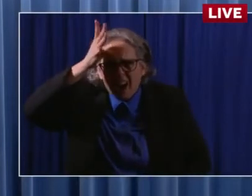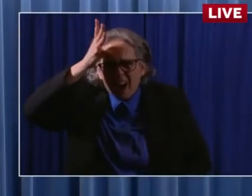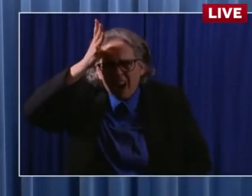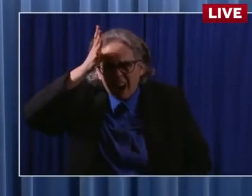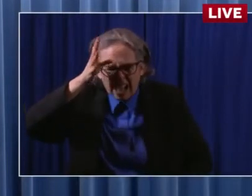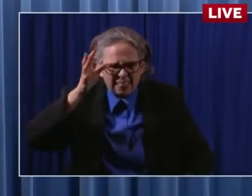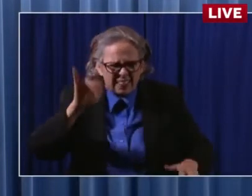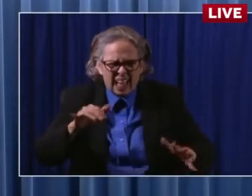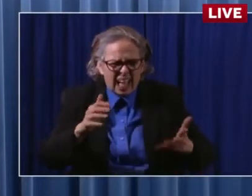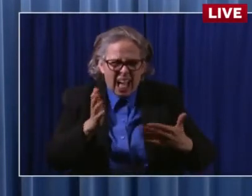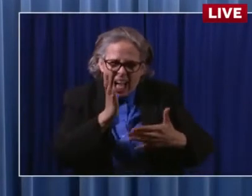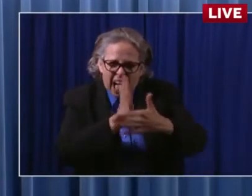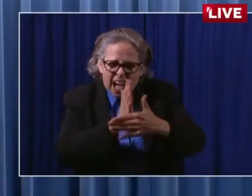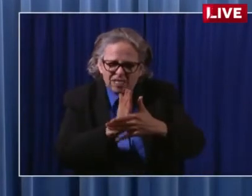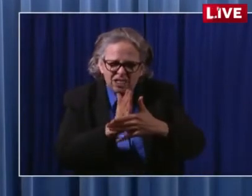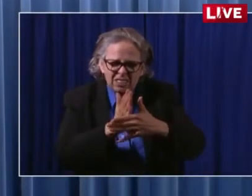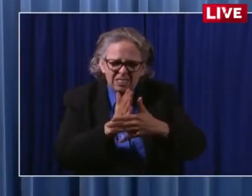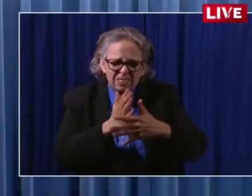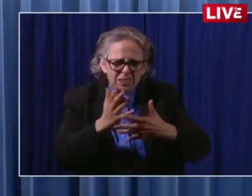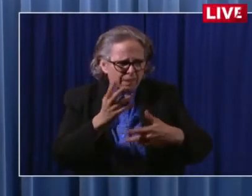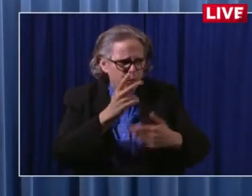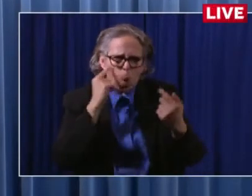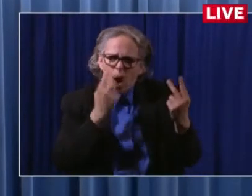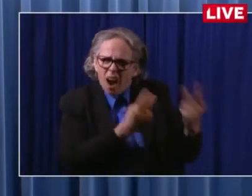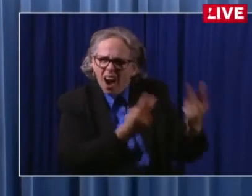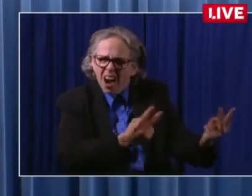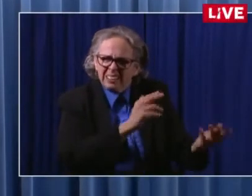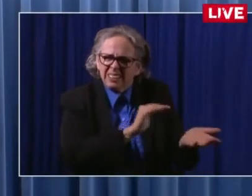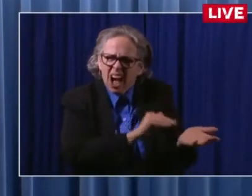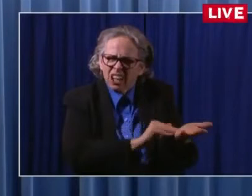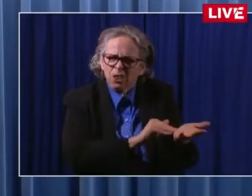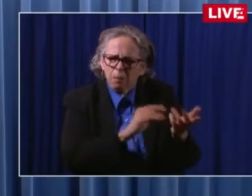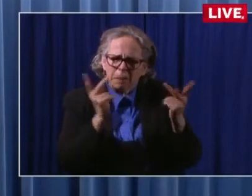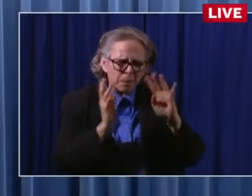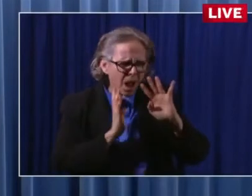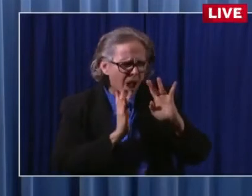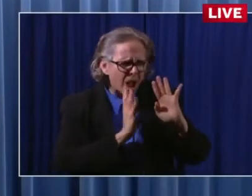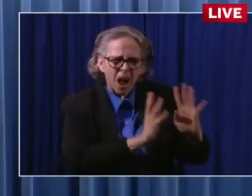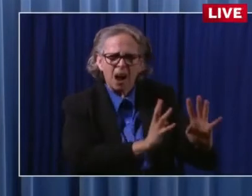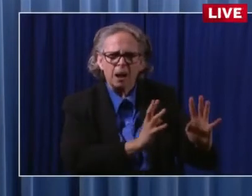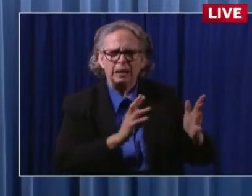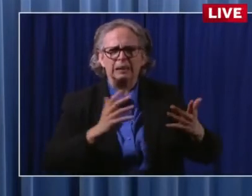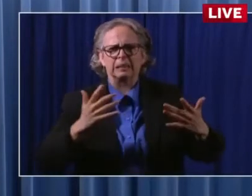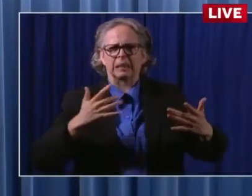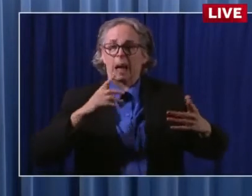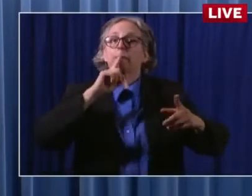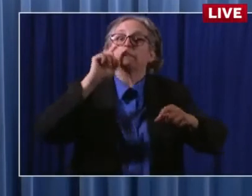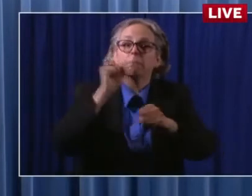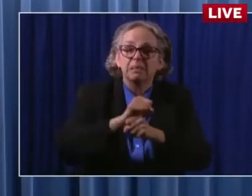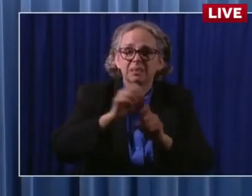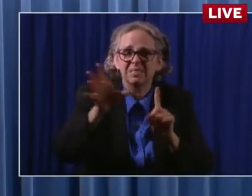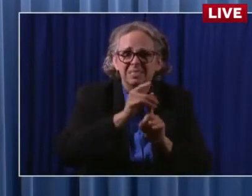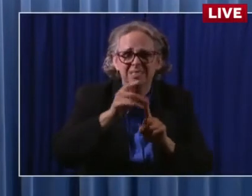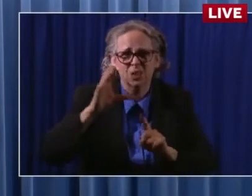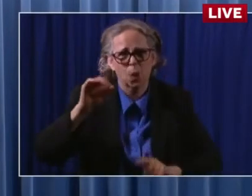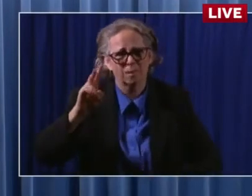41 TO 233. AND THAT WAS THE AVERAGE NUMBER OF OUTPATIENT VISITS WITH SUSPECTED OR CONFIRMED COVID.